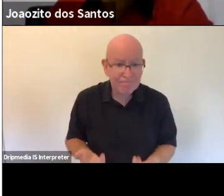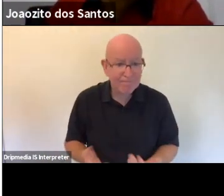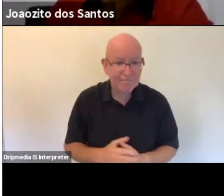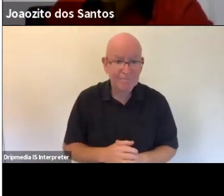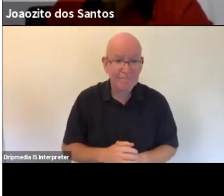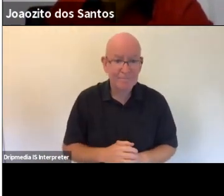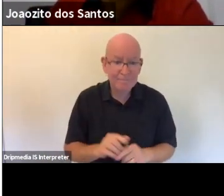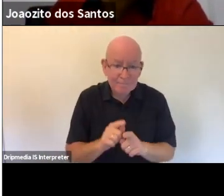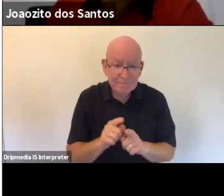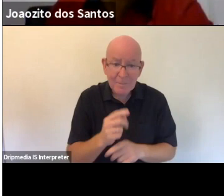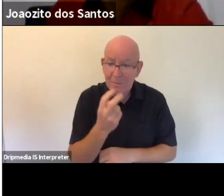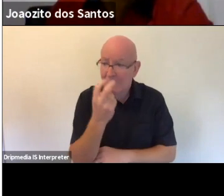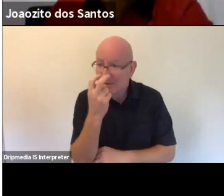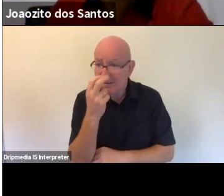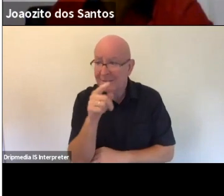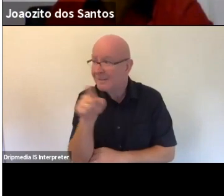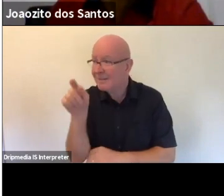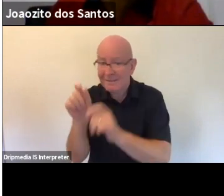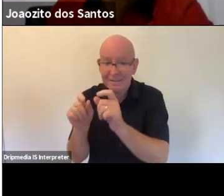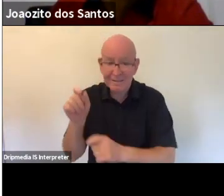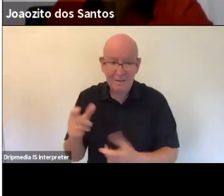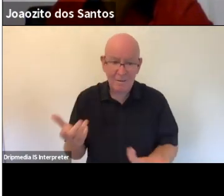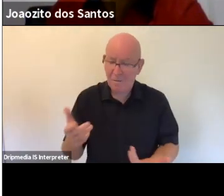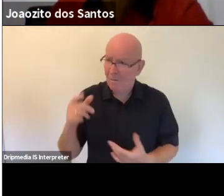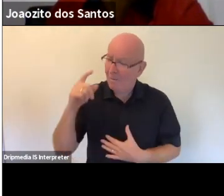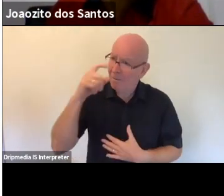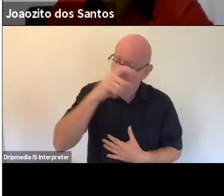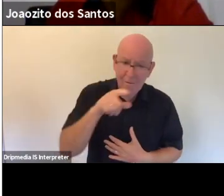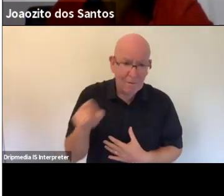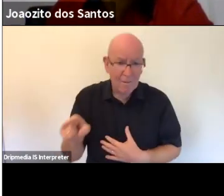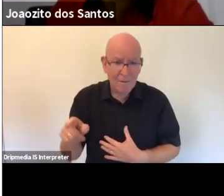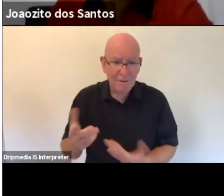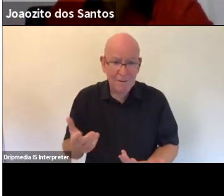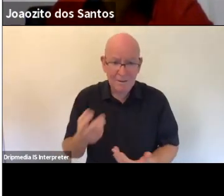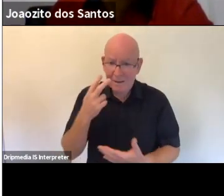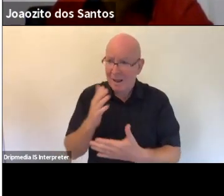the handwashing facilities and also lack of information